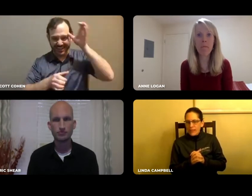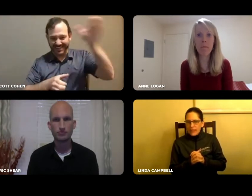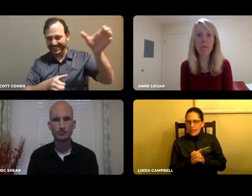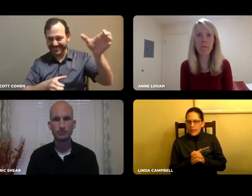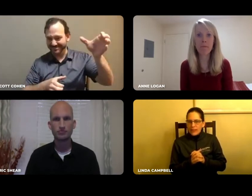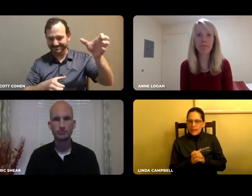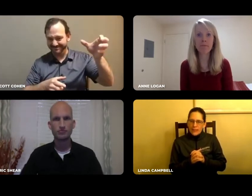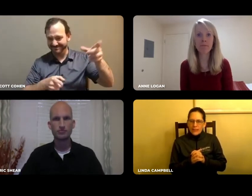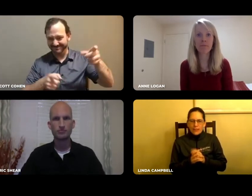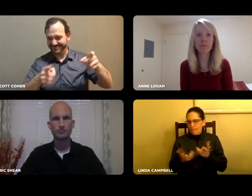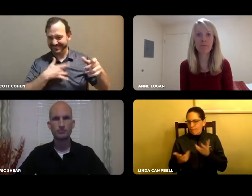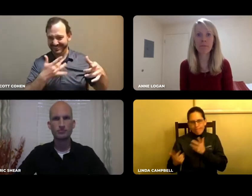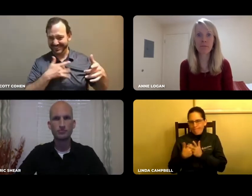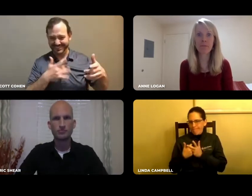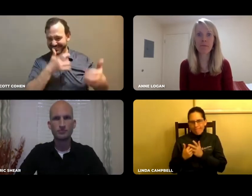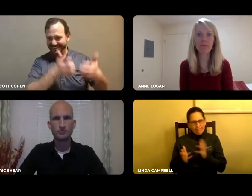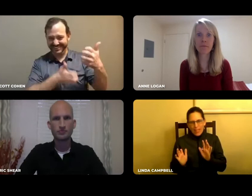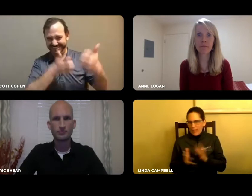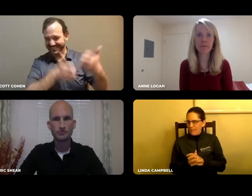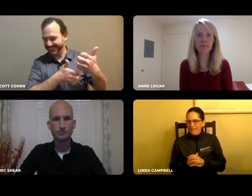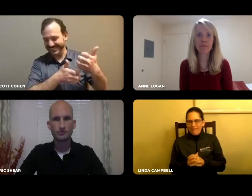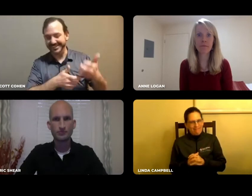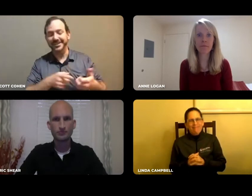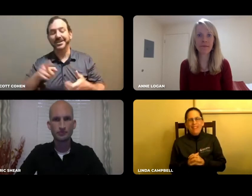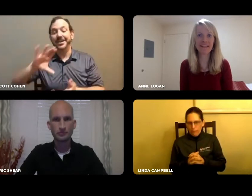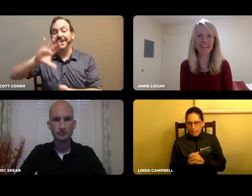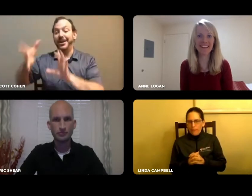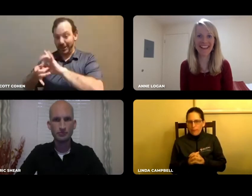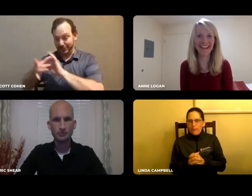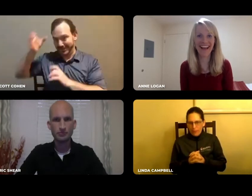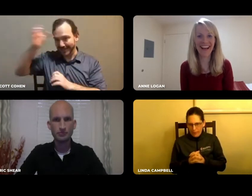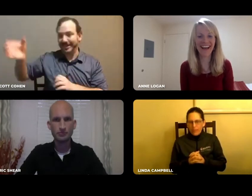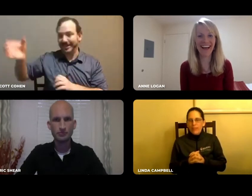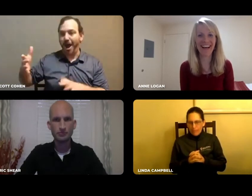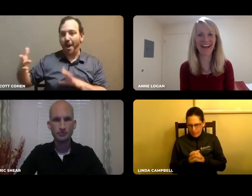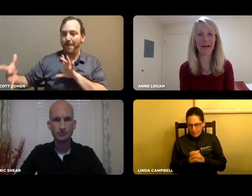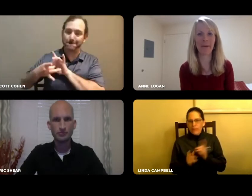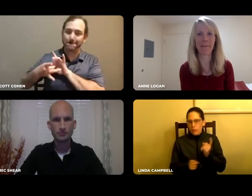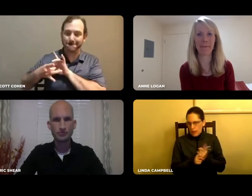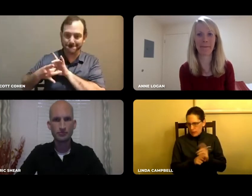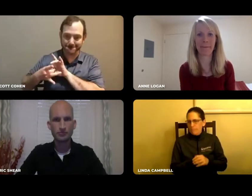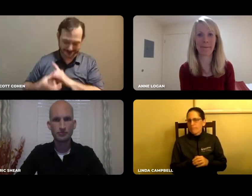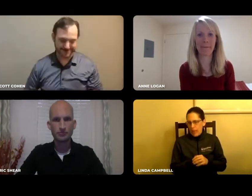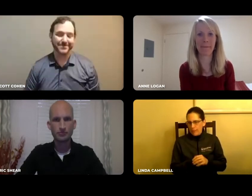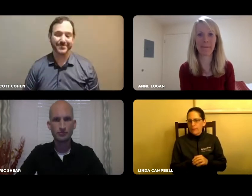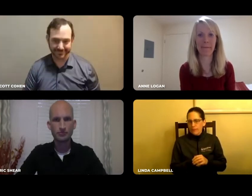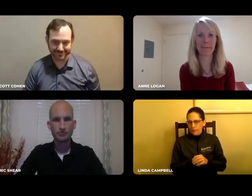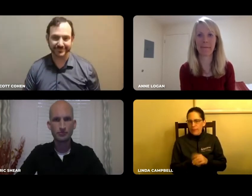Then engineering didn't feel like a fit. Ecological felt right?